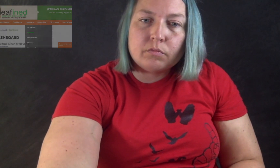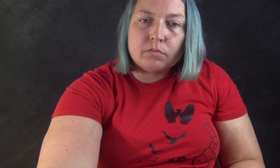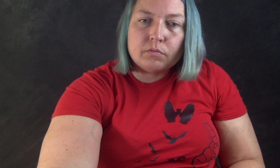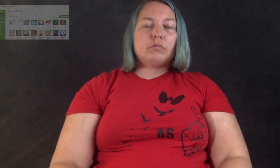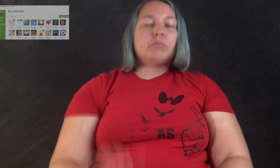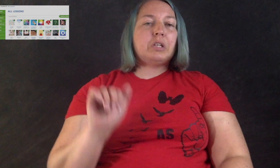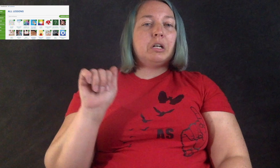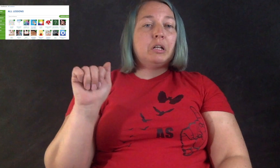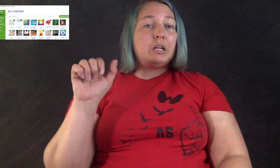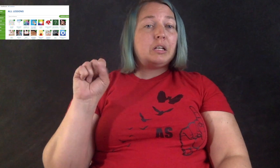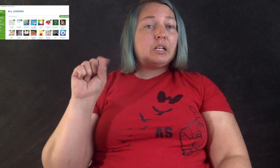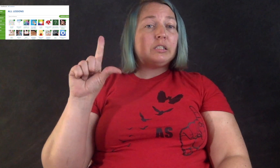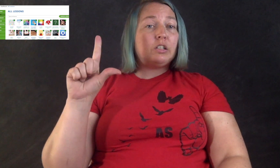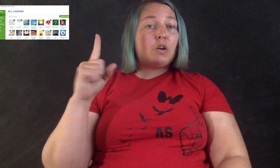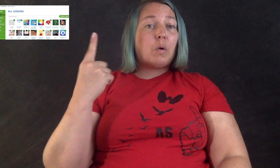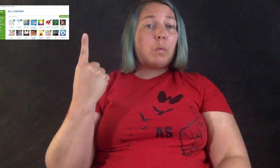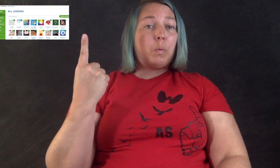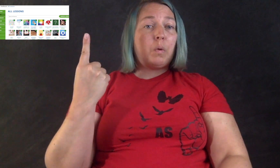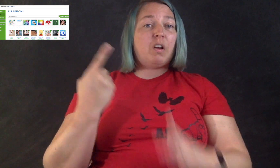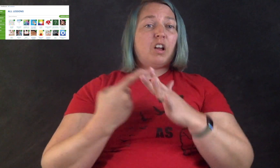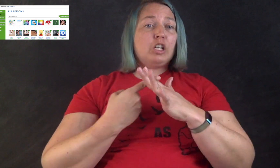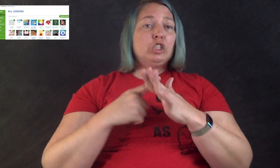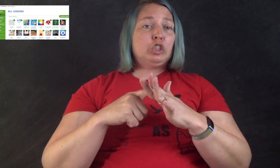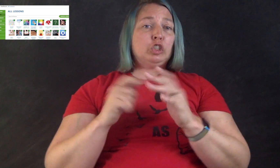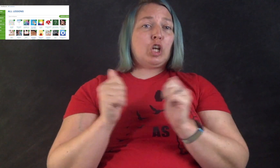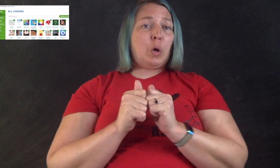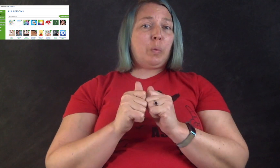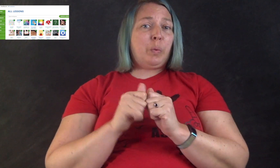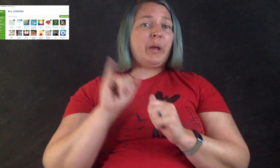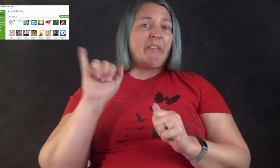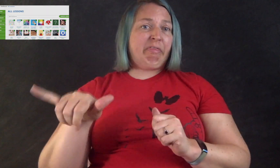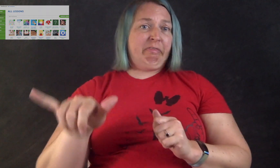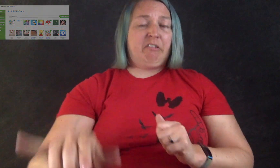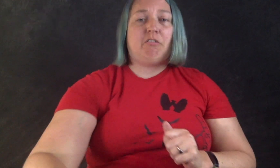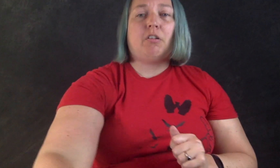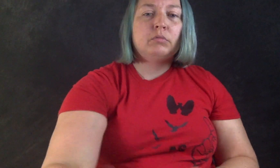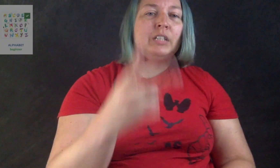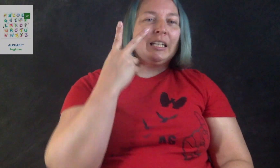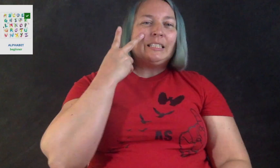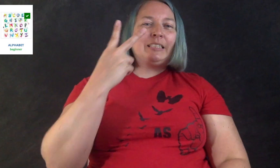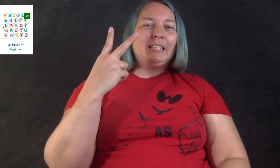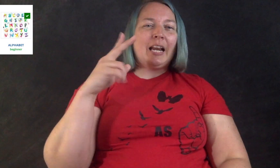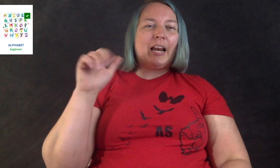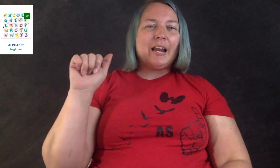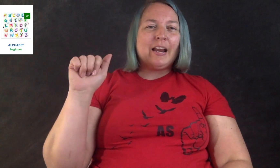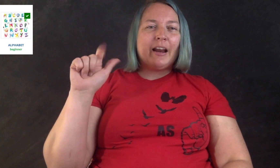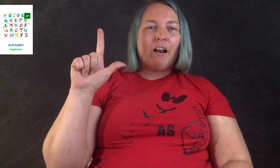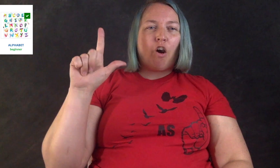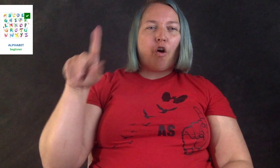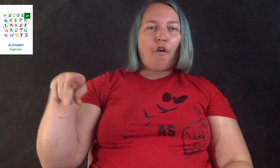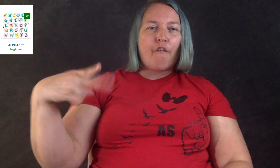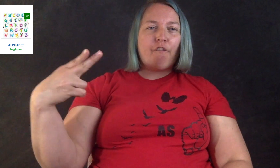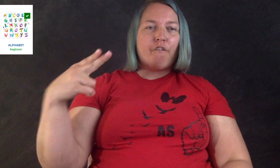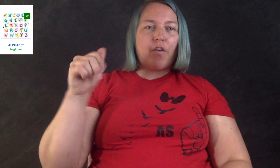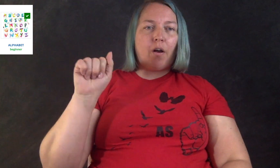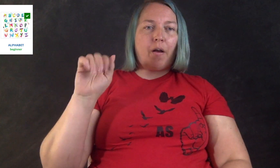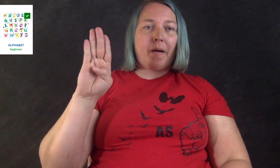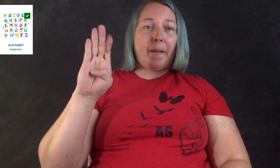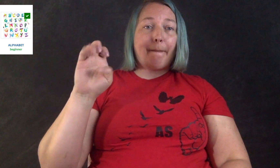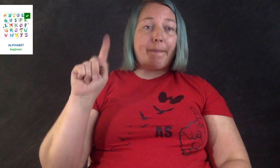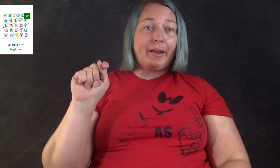You see what it looks like for ASL 1 beginners. ASL 1 will start with that first lesson Alphabet.